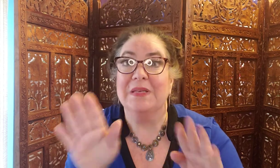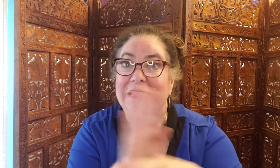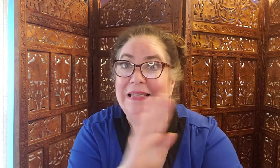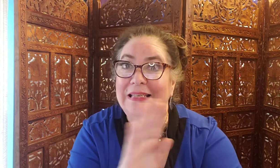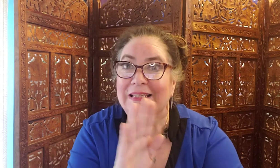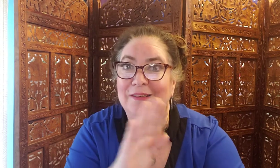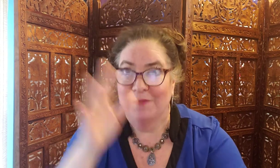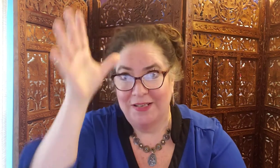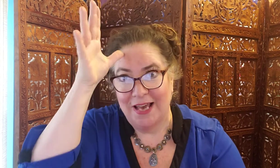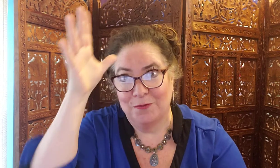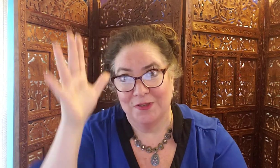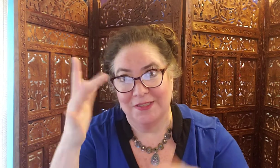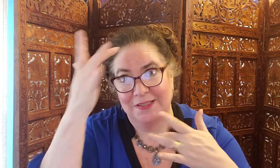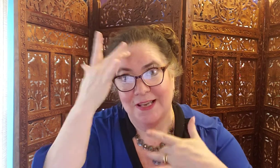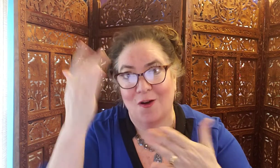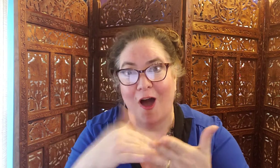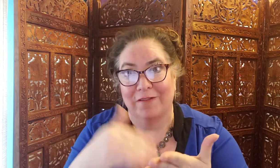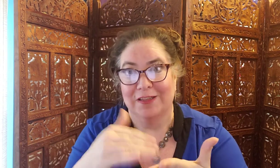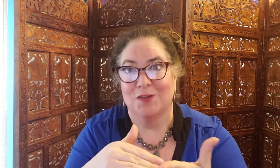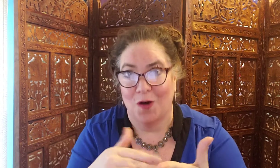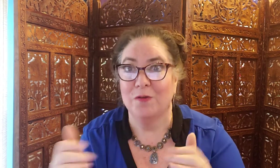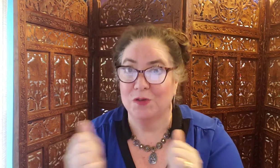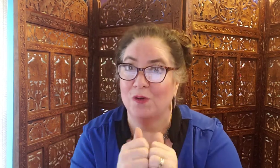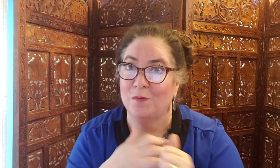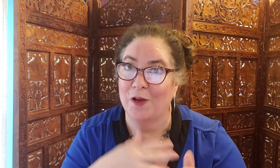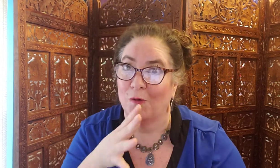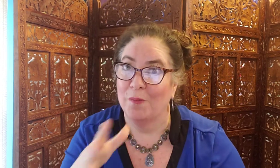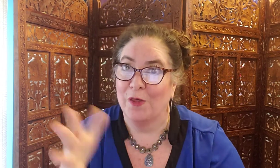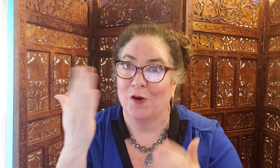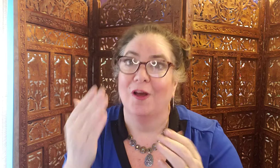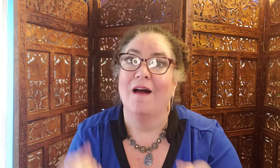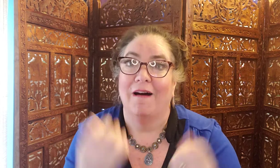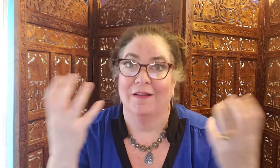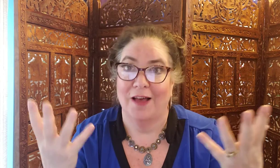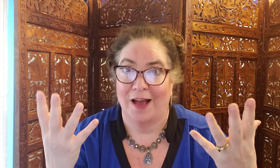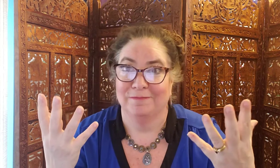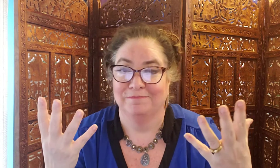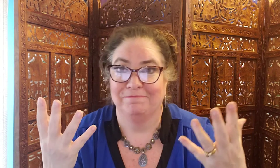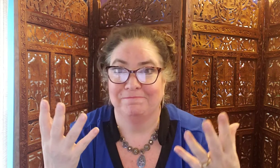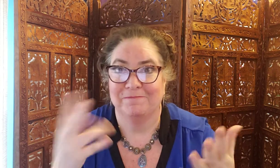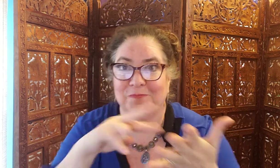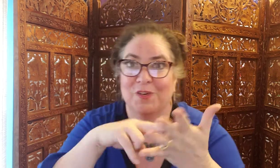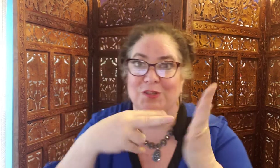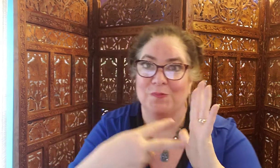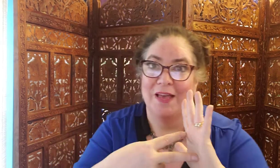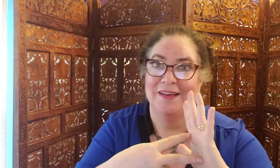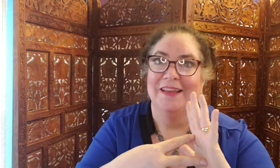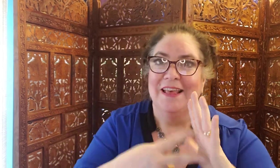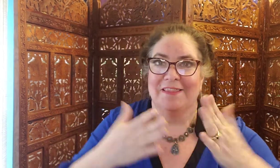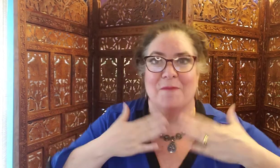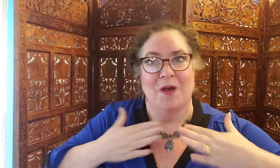busy. My dad was sick often, so I was with my grandmother a lot. Which meant that my